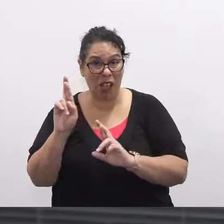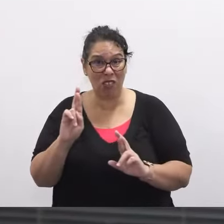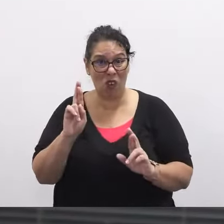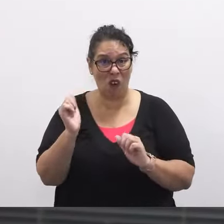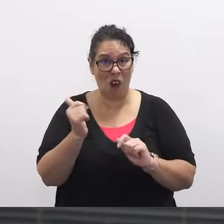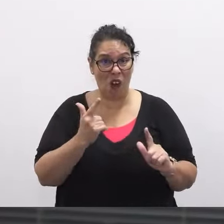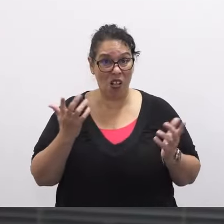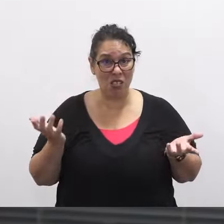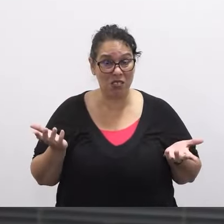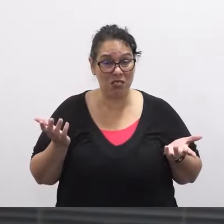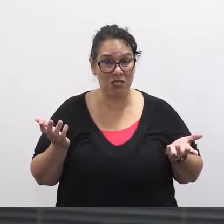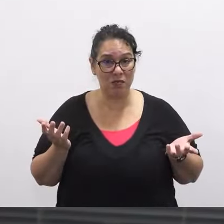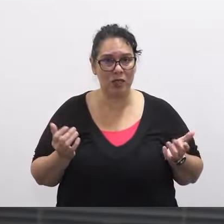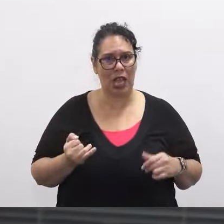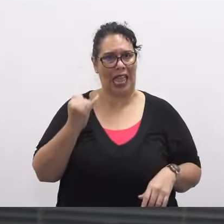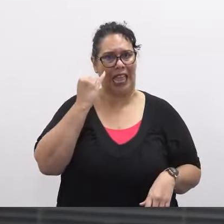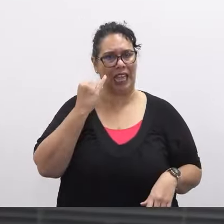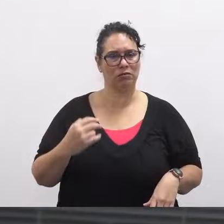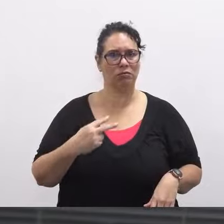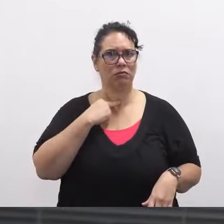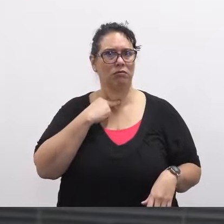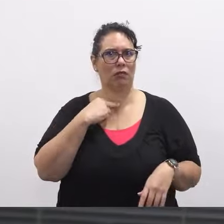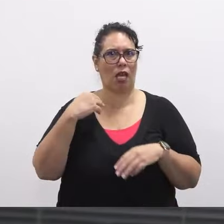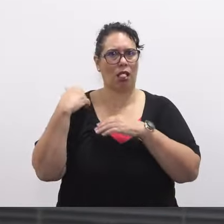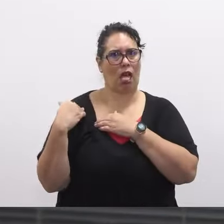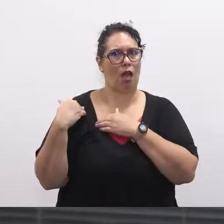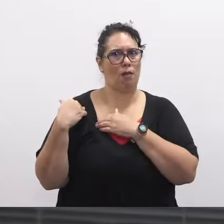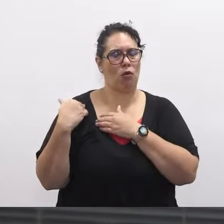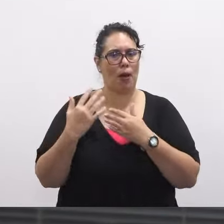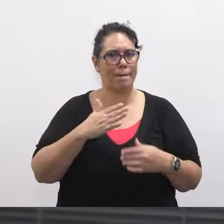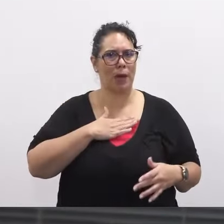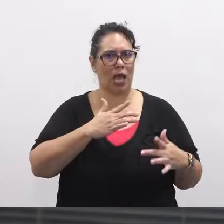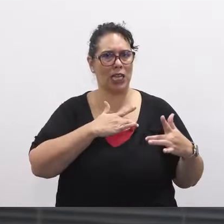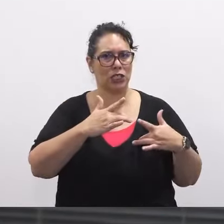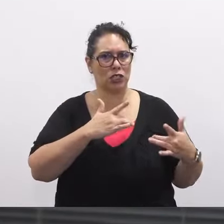What if you are caught liable? My concern is that as a board,